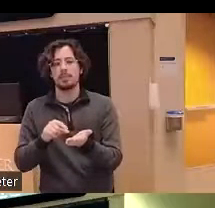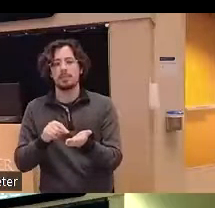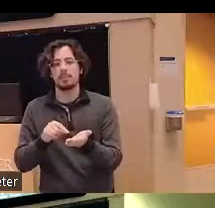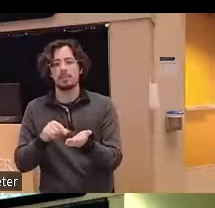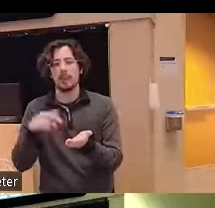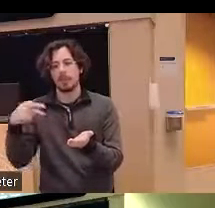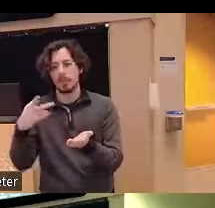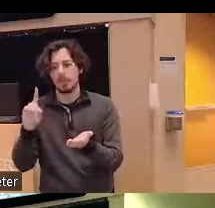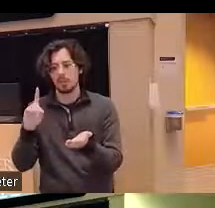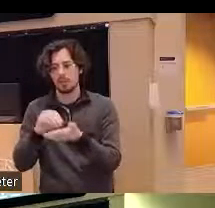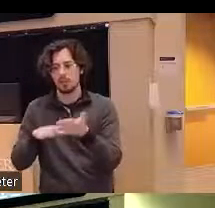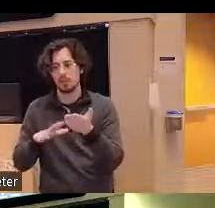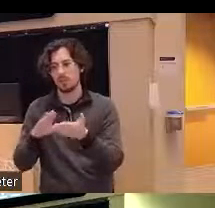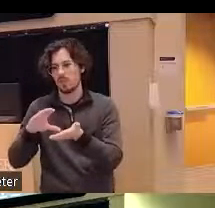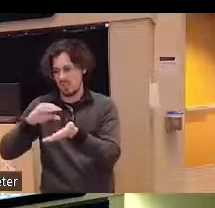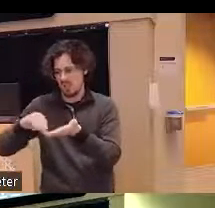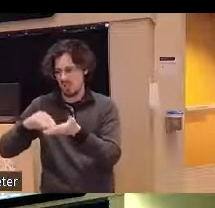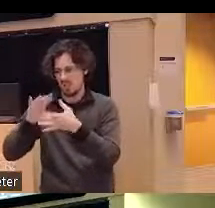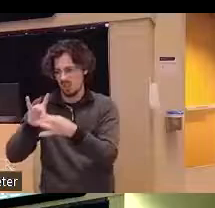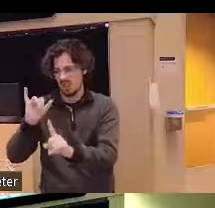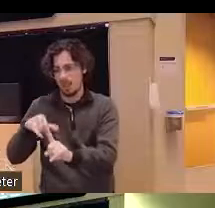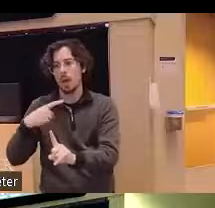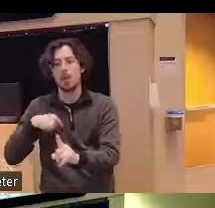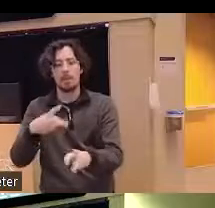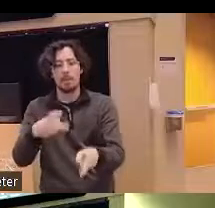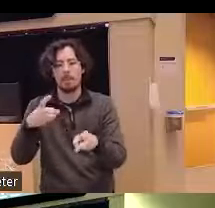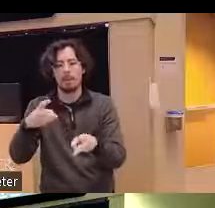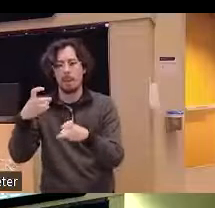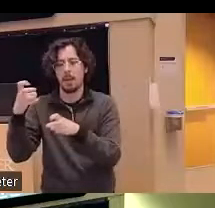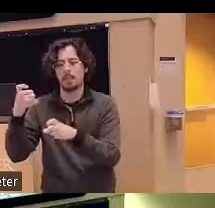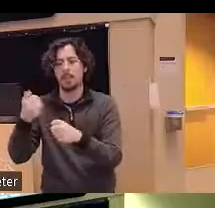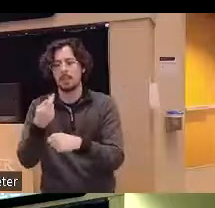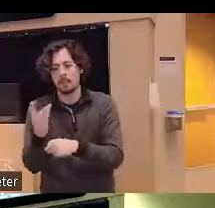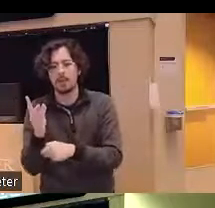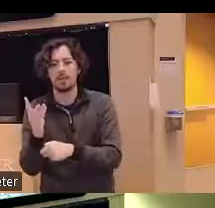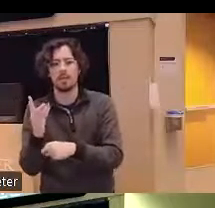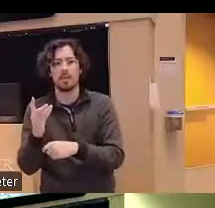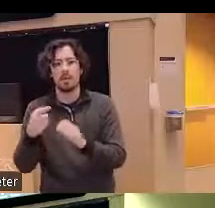doing a dissertation on this we have lifted out several pro-inflammatory species now for